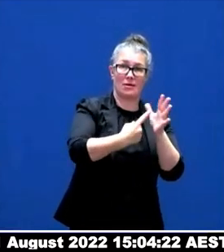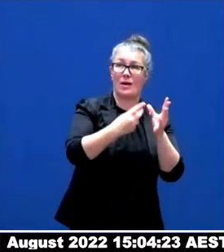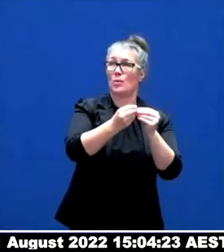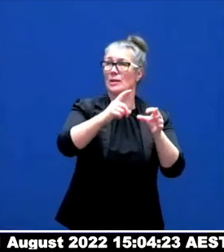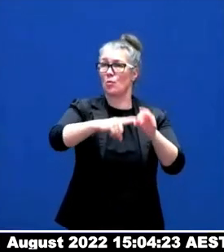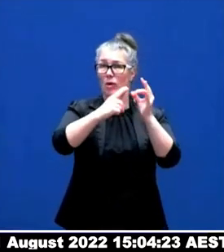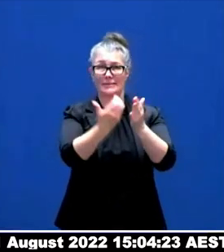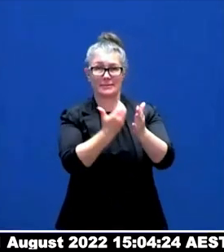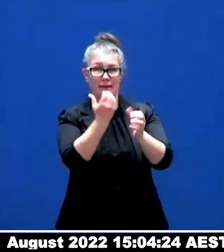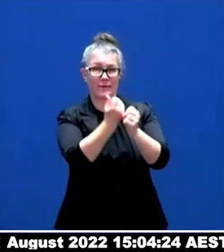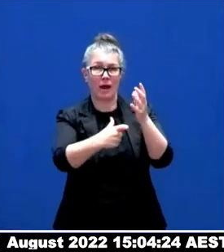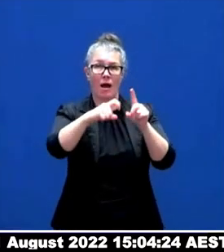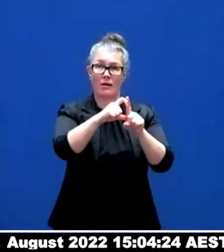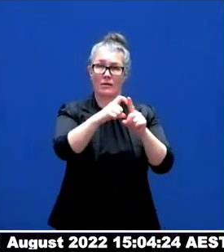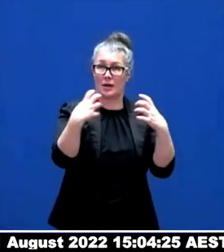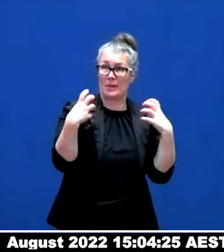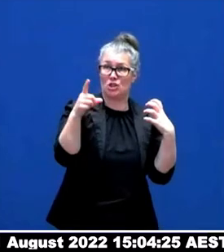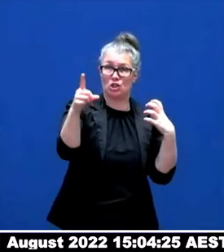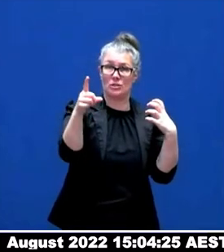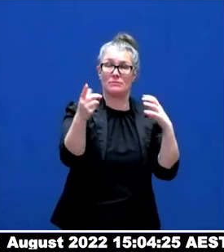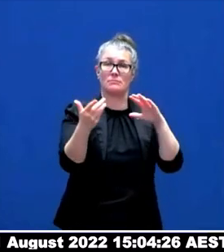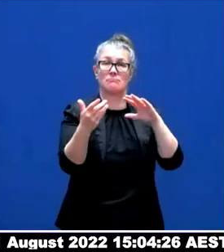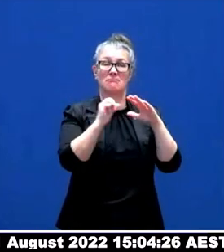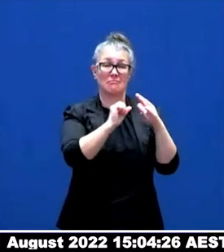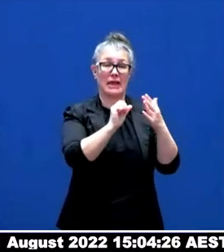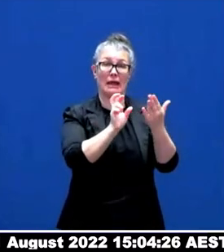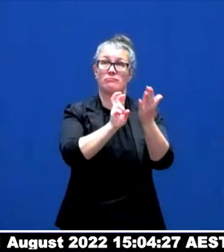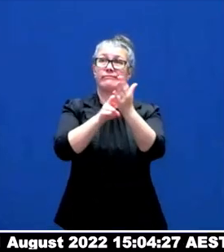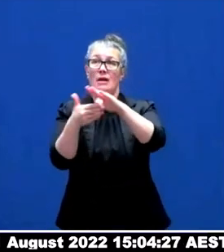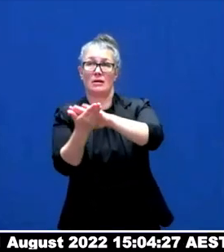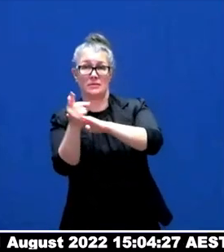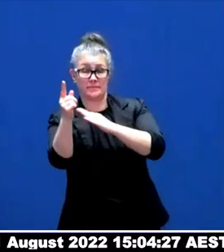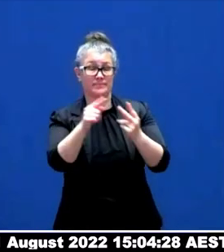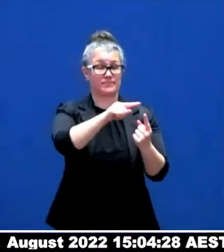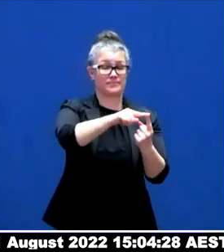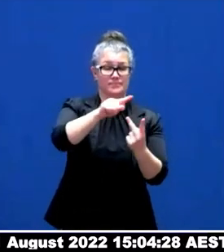Commission. They can use - they can self-manage so that means that they manage